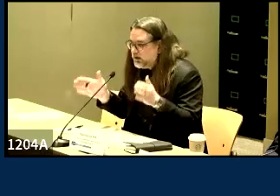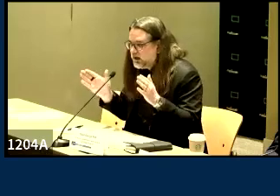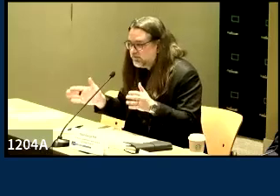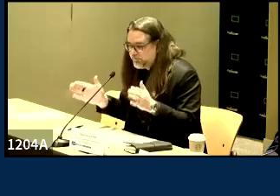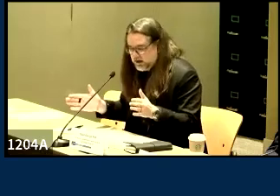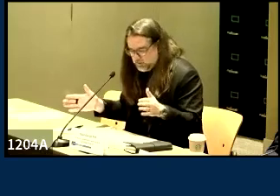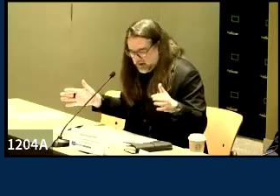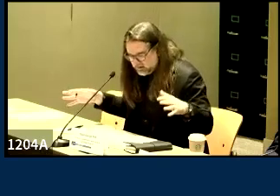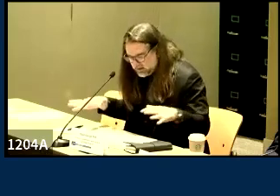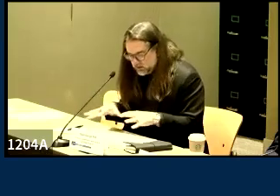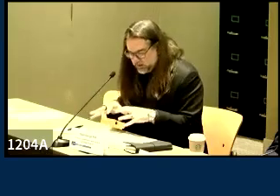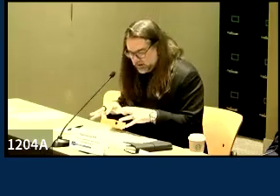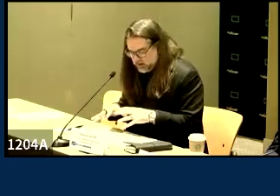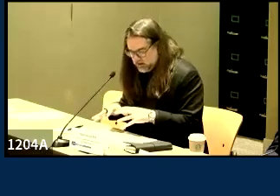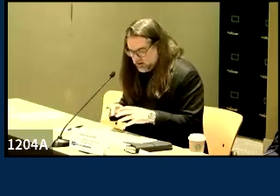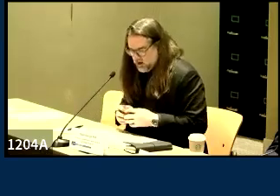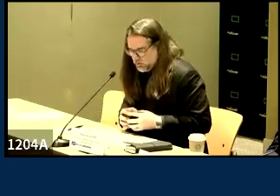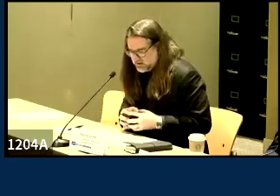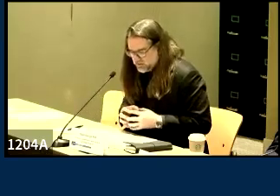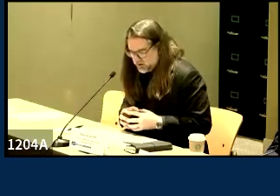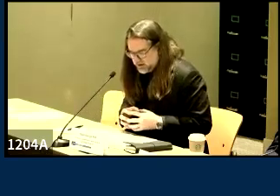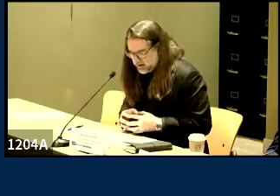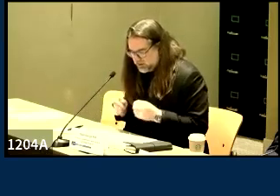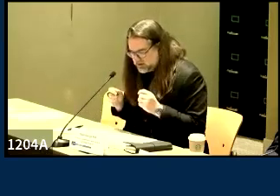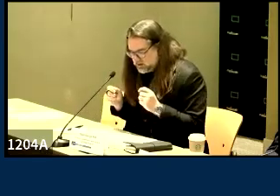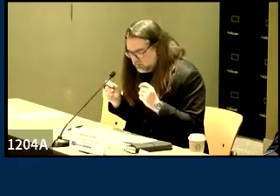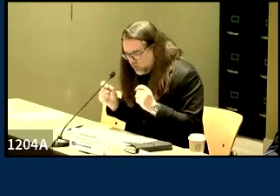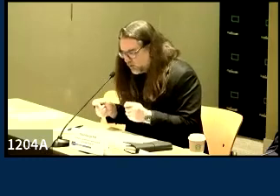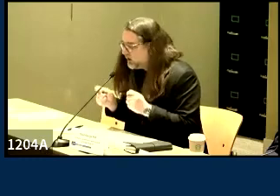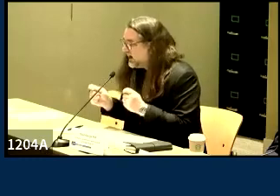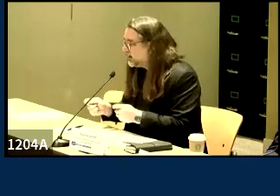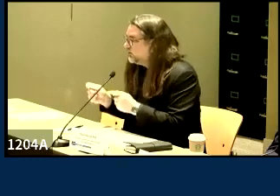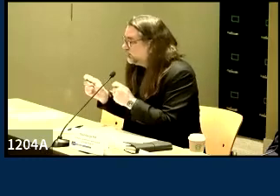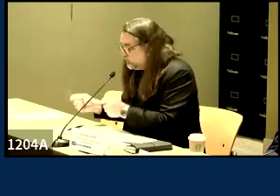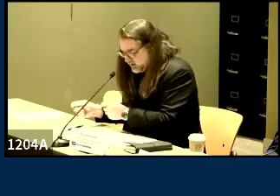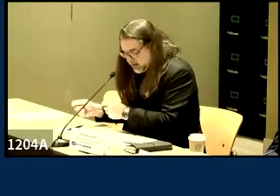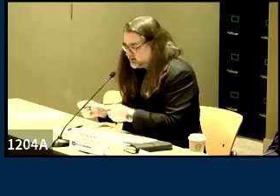We have found by layering in wastewater data, we see more accurate forecasts.